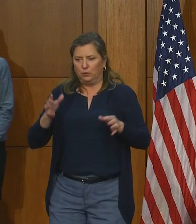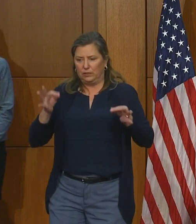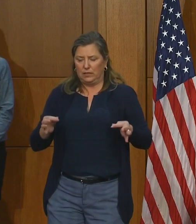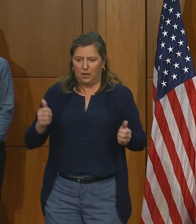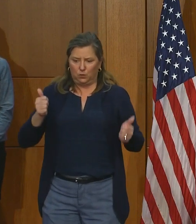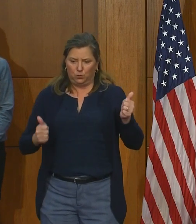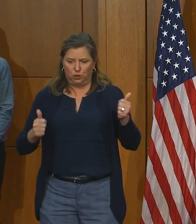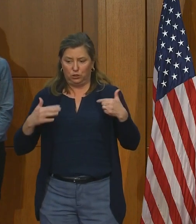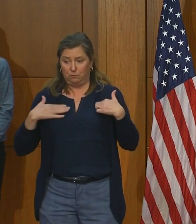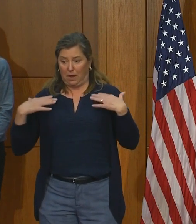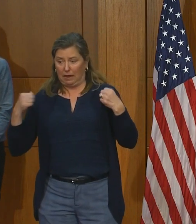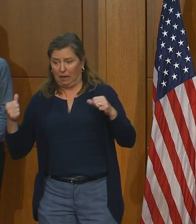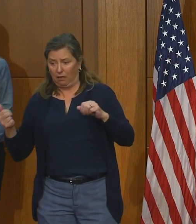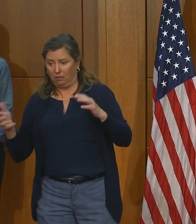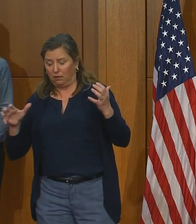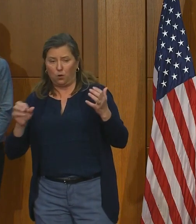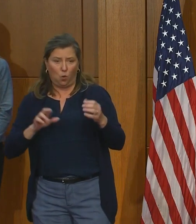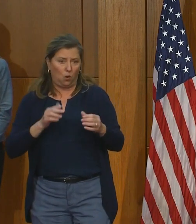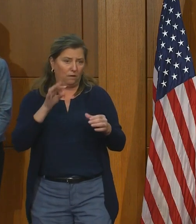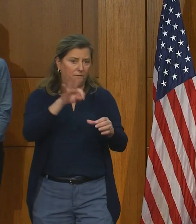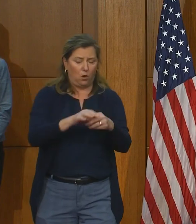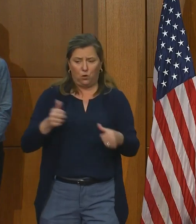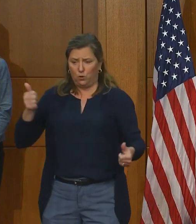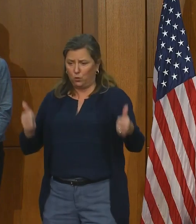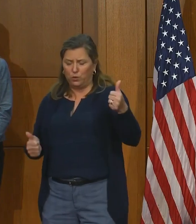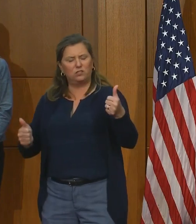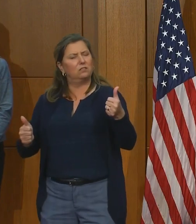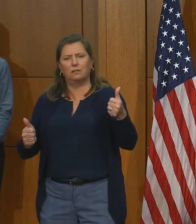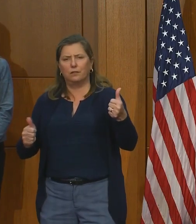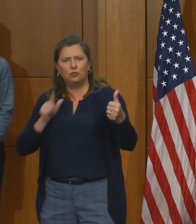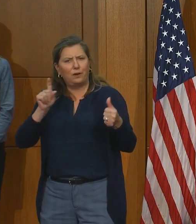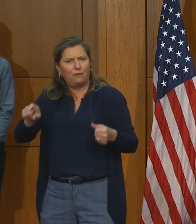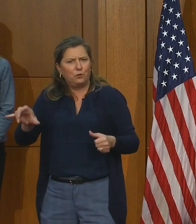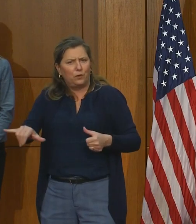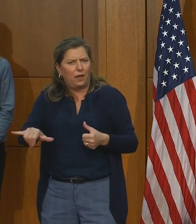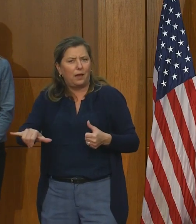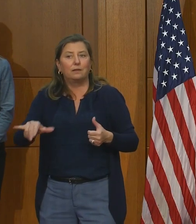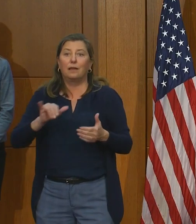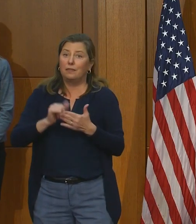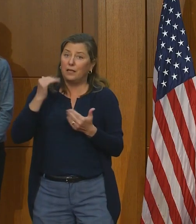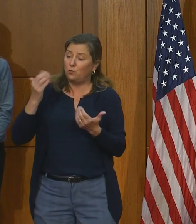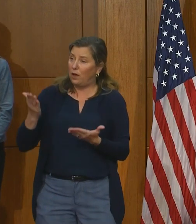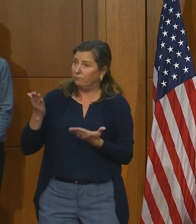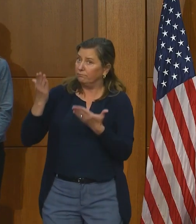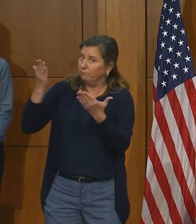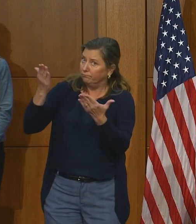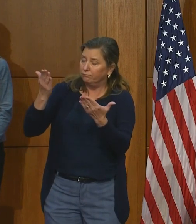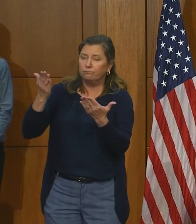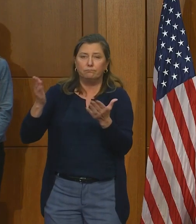I'VE BEFORE SOME SHOULDN'T HAVE TO CHOOSE BETWEEN THEIR HEALTH